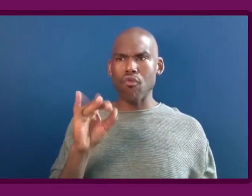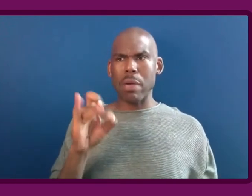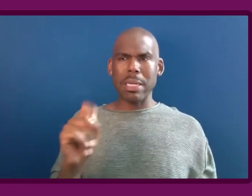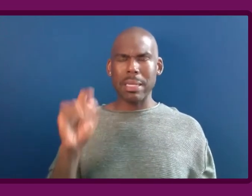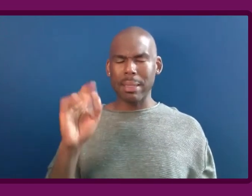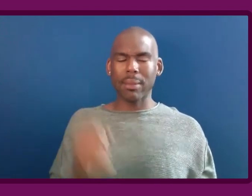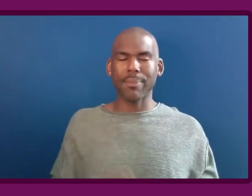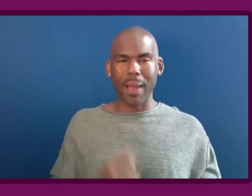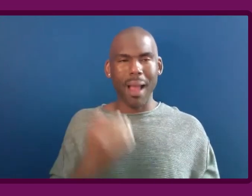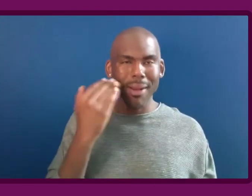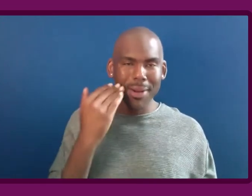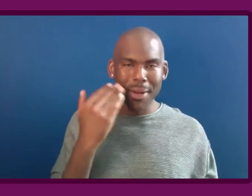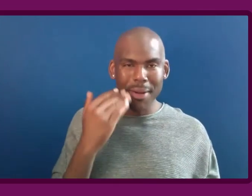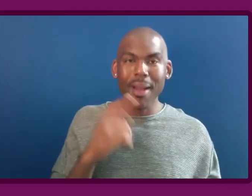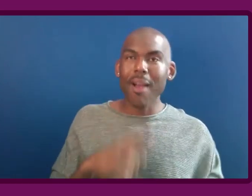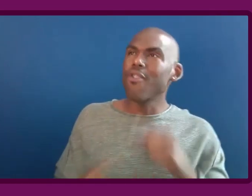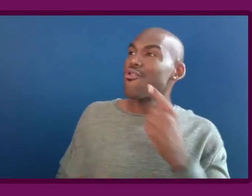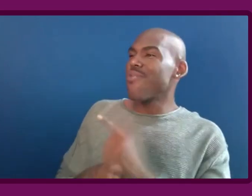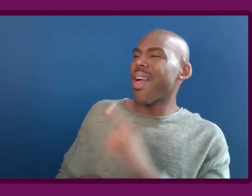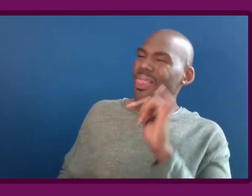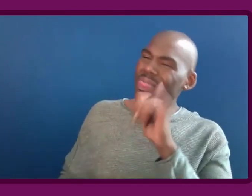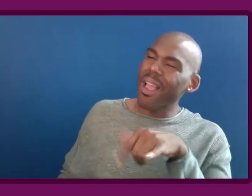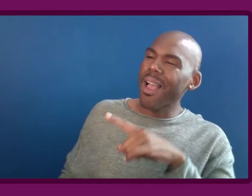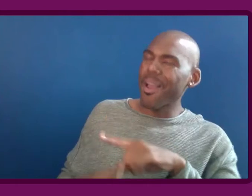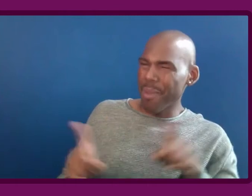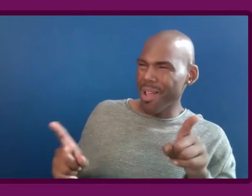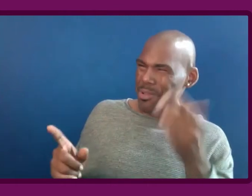They mean well, but at the end- Maryangel Garcia-Ramos: